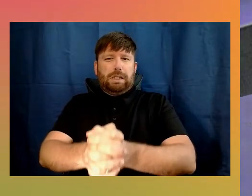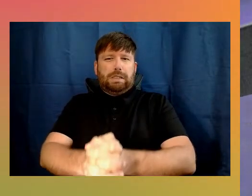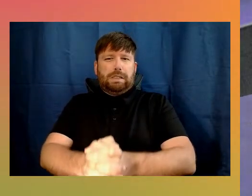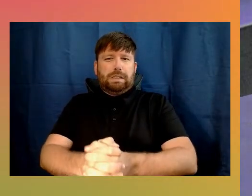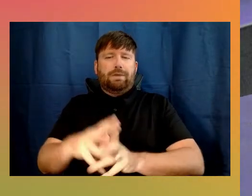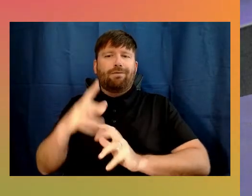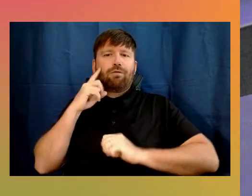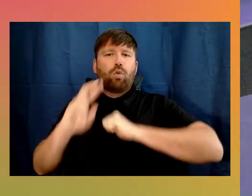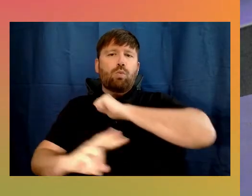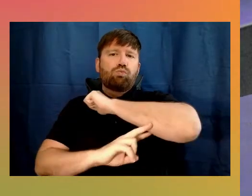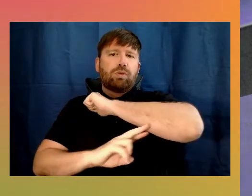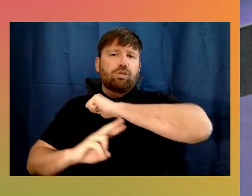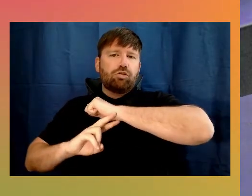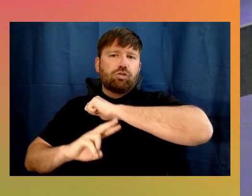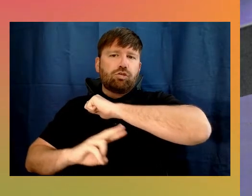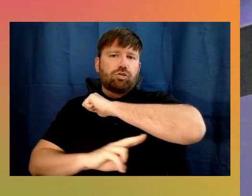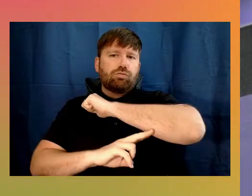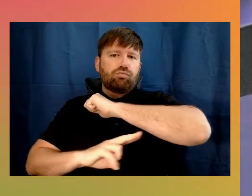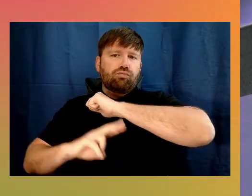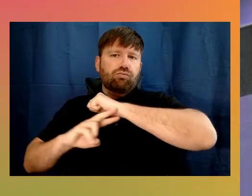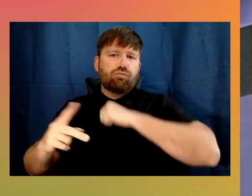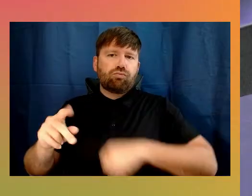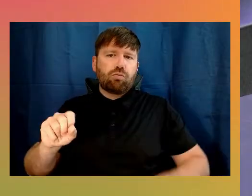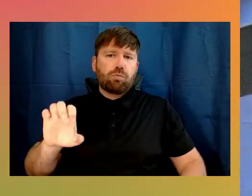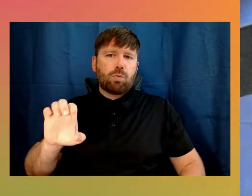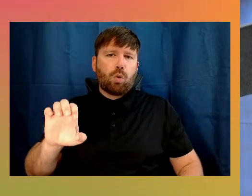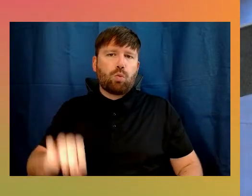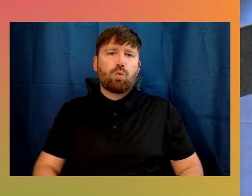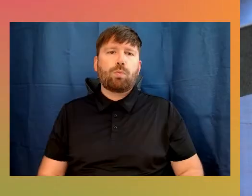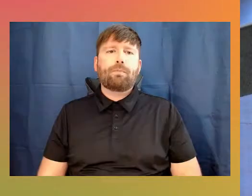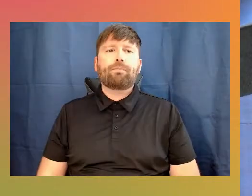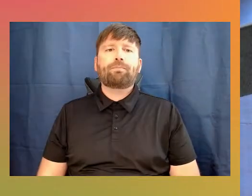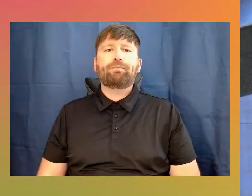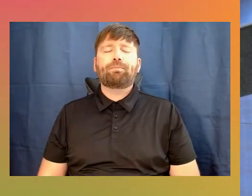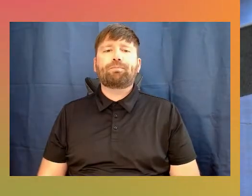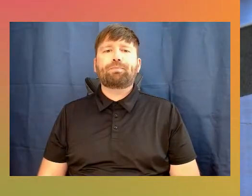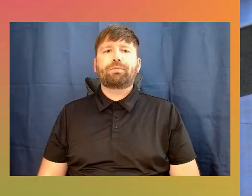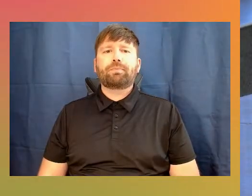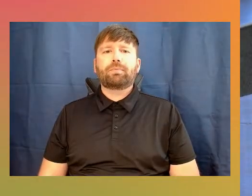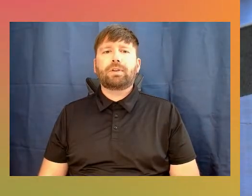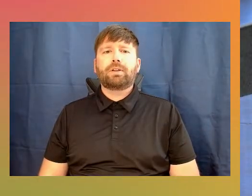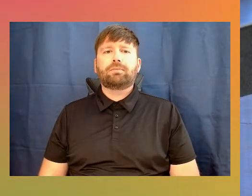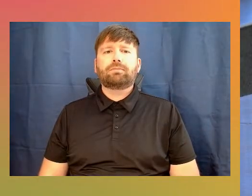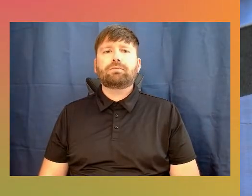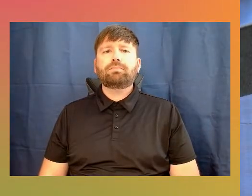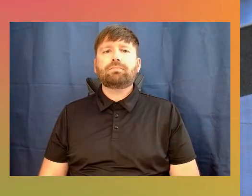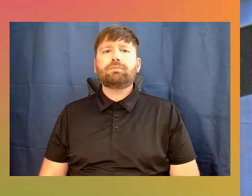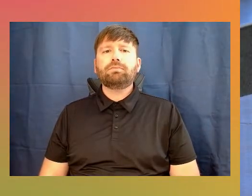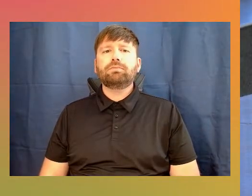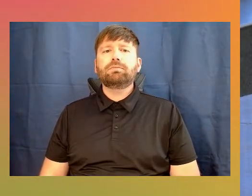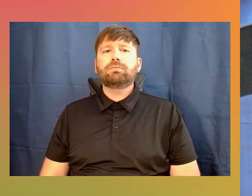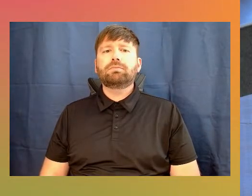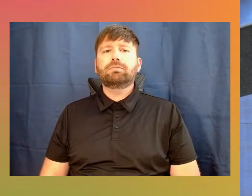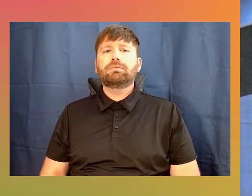PRESS THE FOREARMS AND HANDS